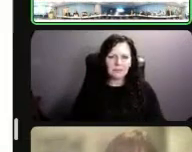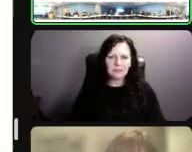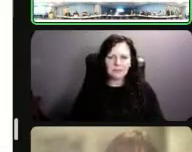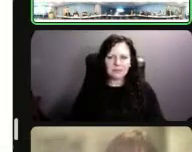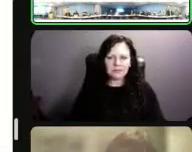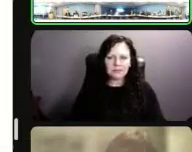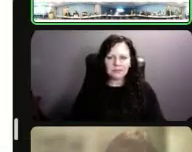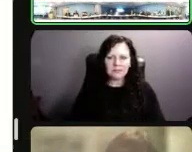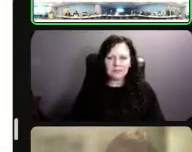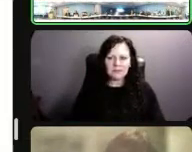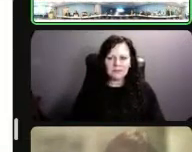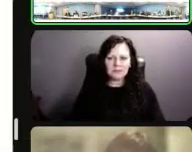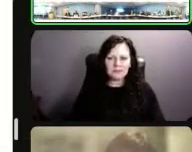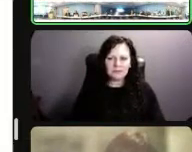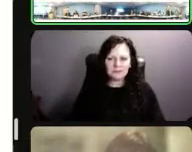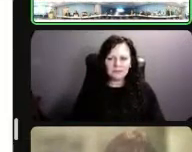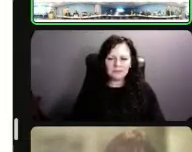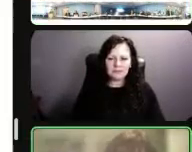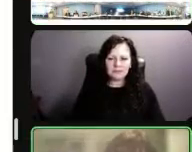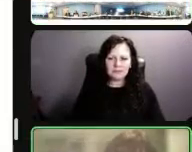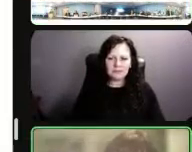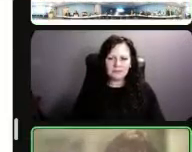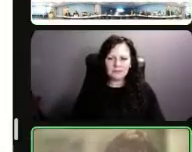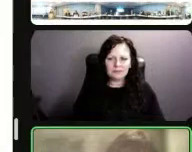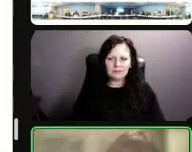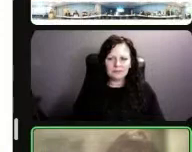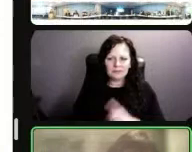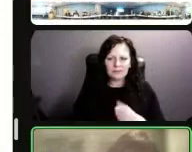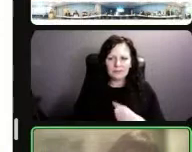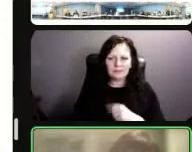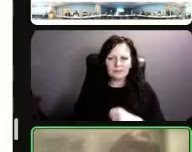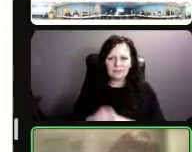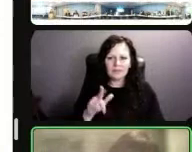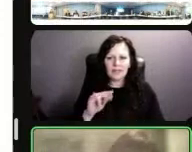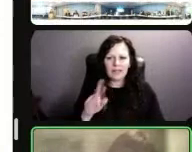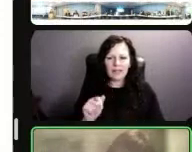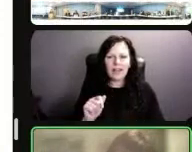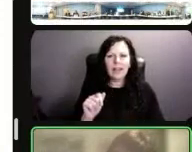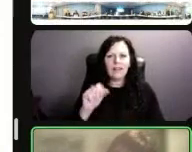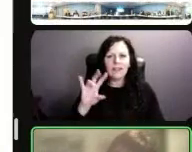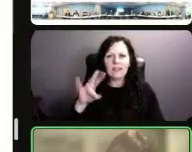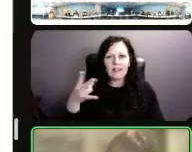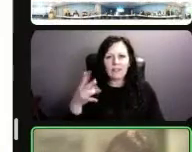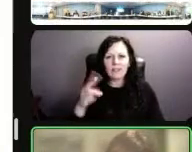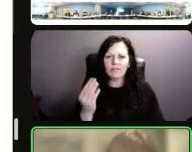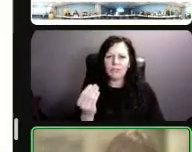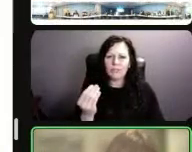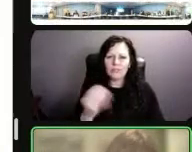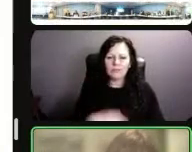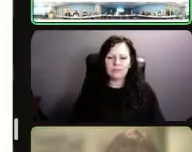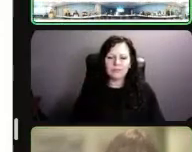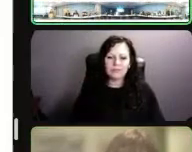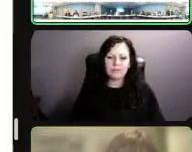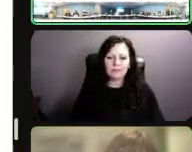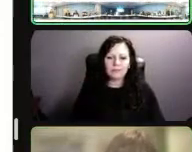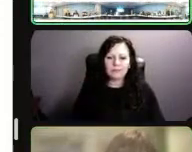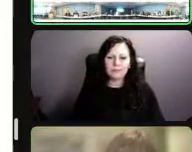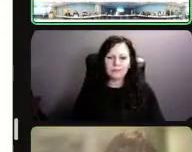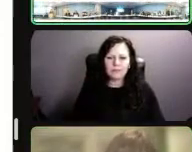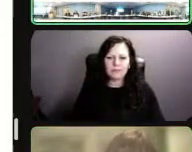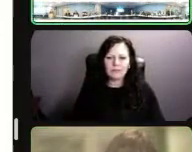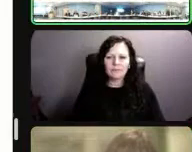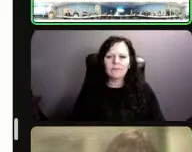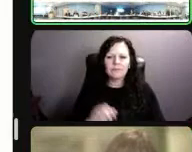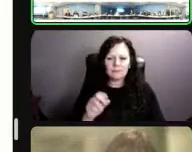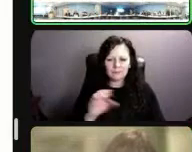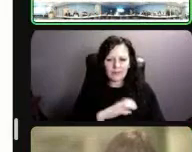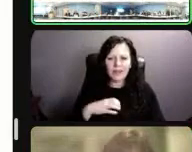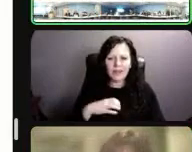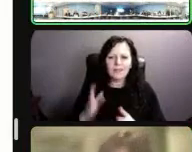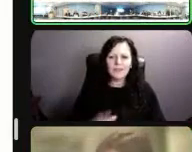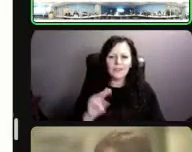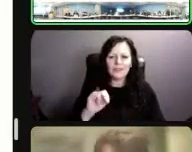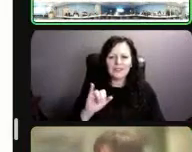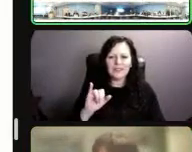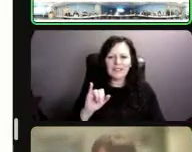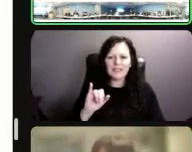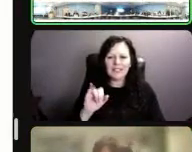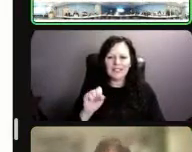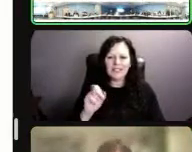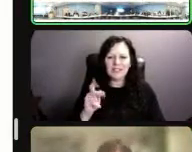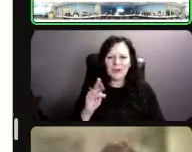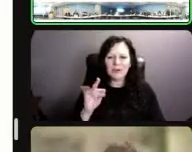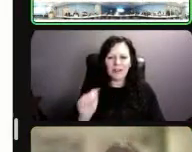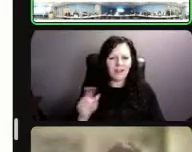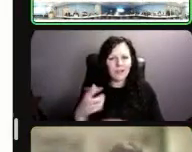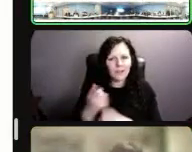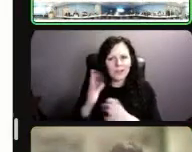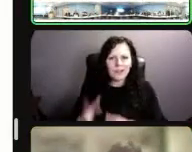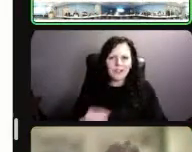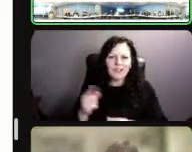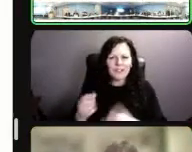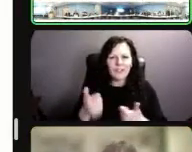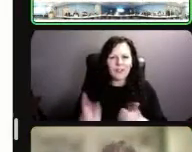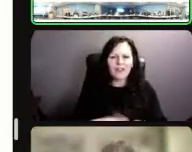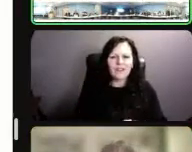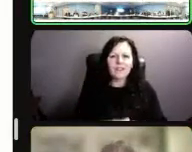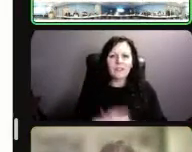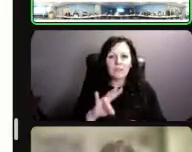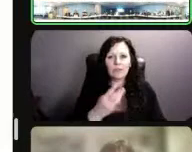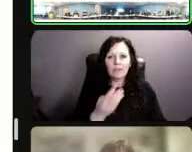MATH I REPLIED SEVEN AND 14